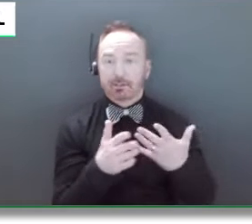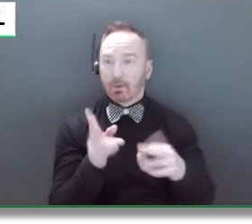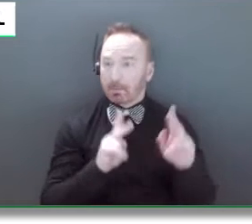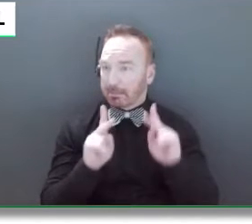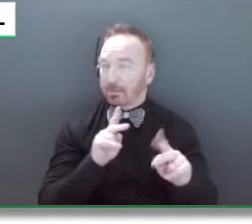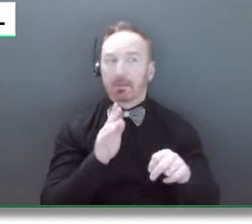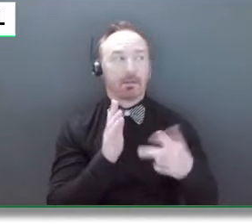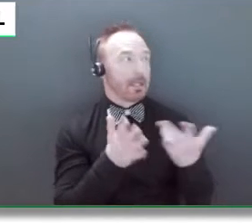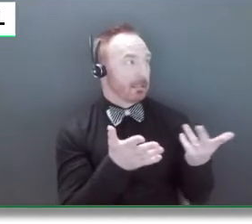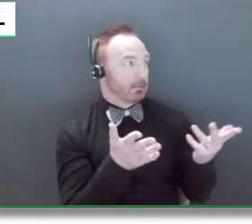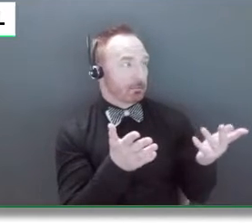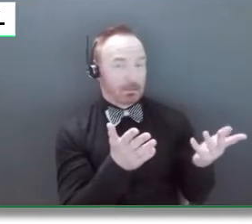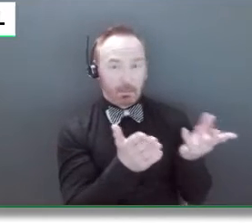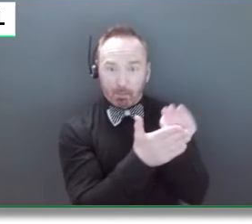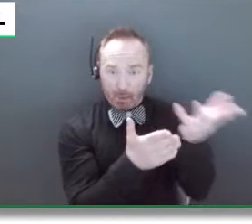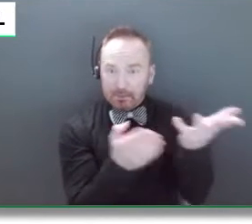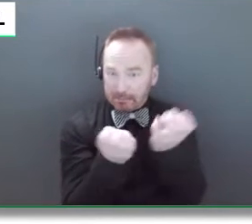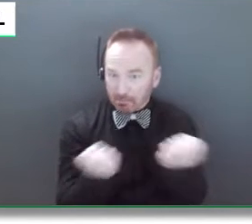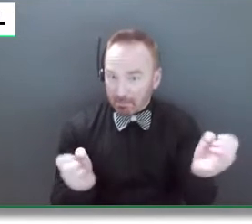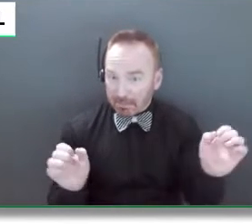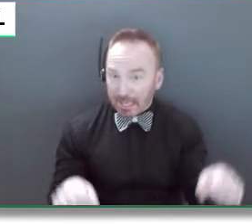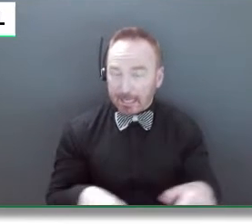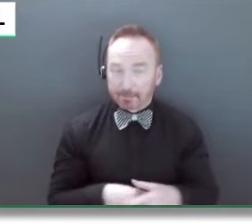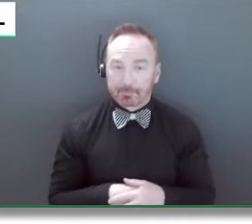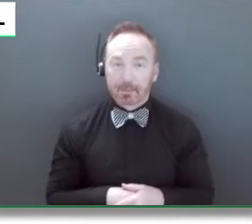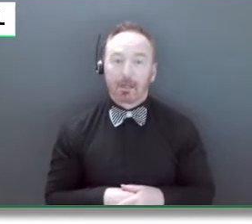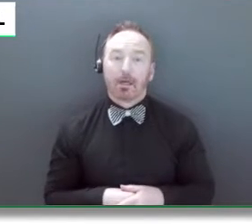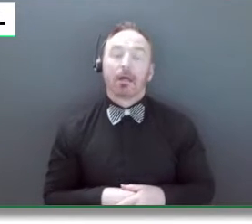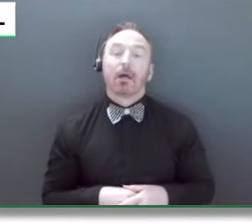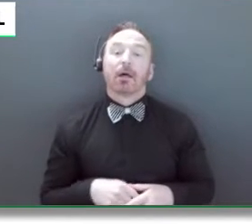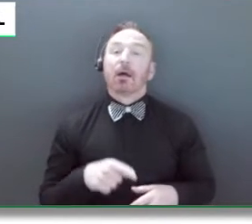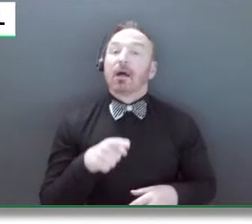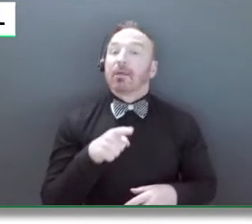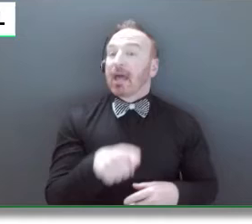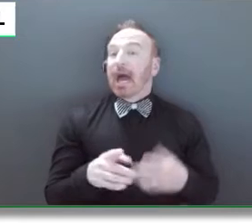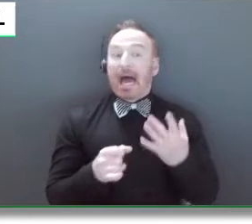independently or potentially have the benefit of you know a product or an